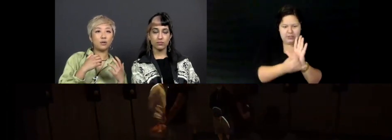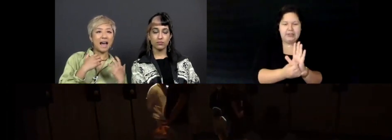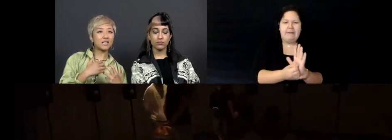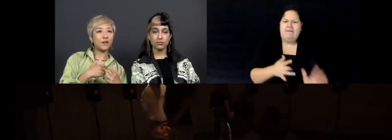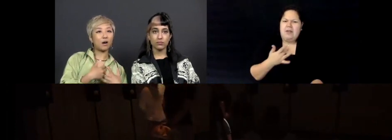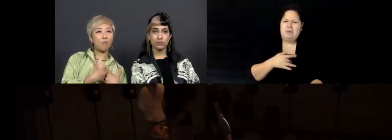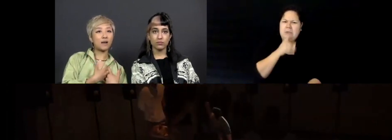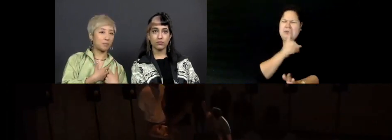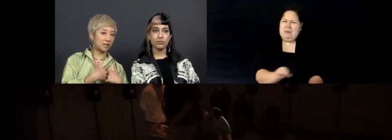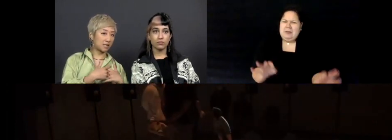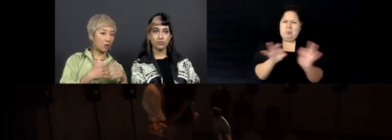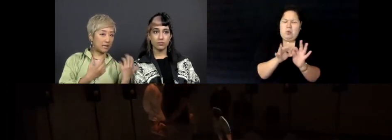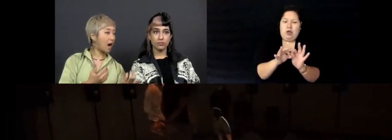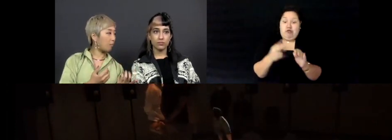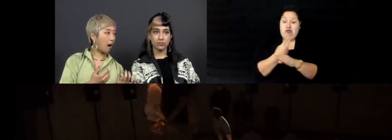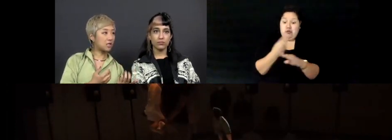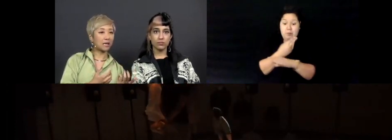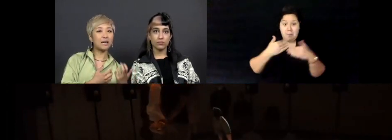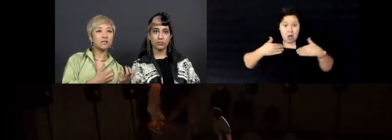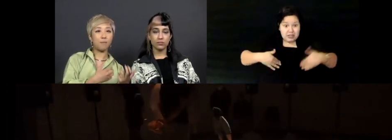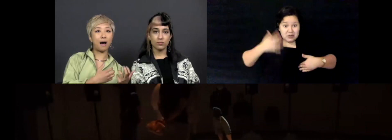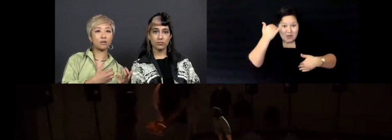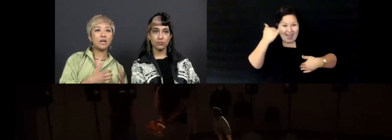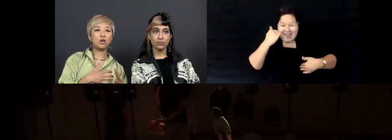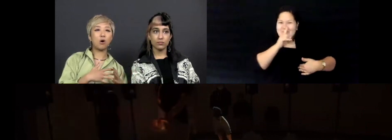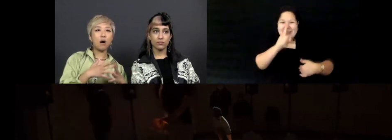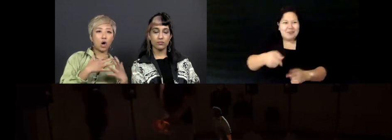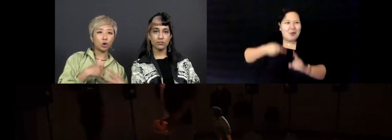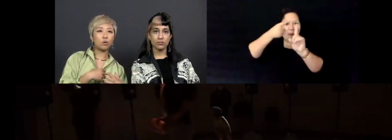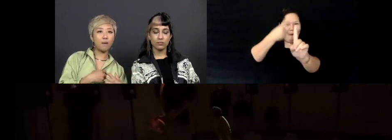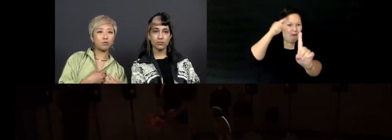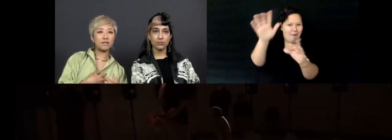activate our bodies because this whole entire project is about, you know, cultural memory